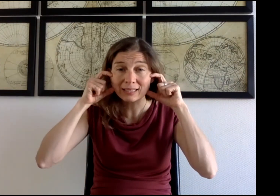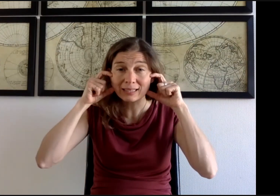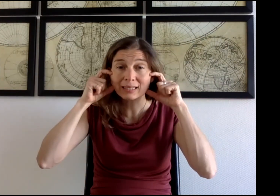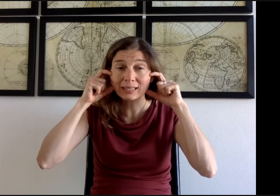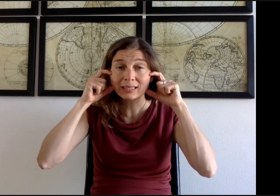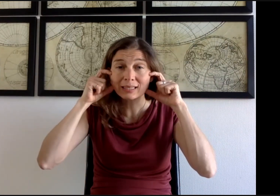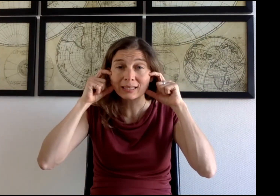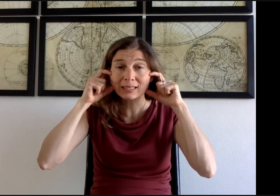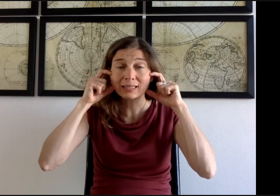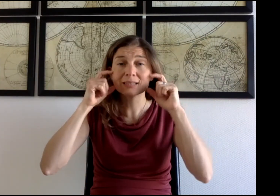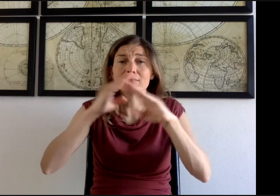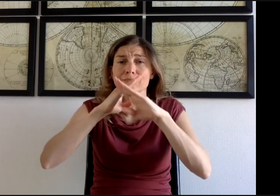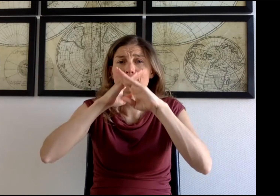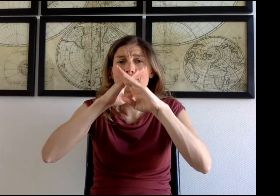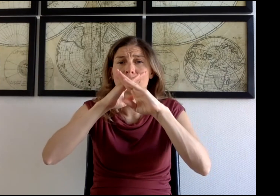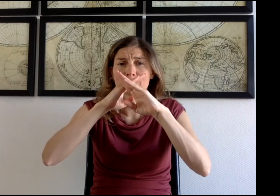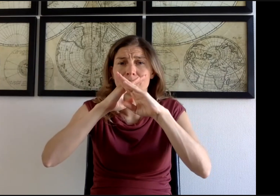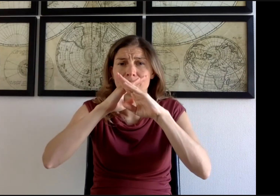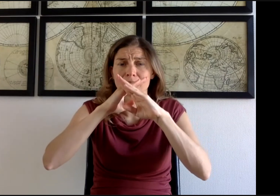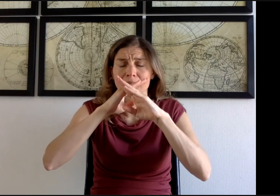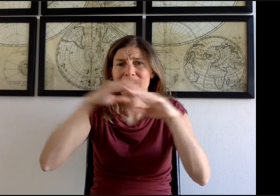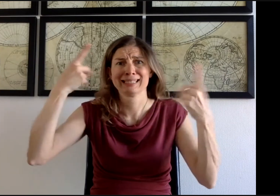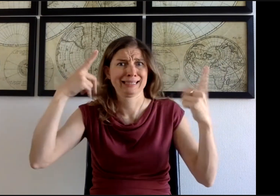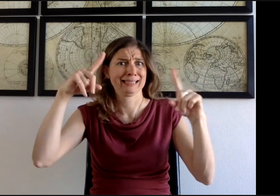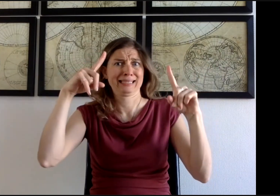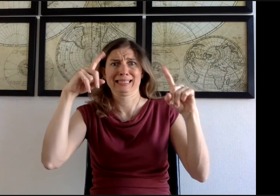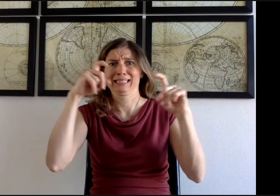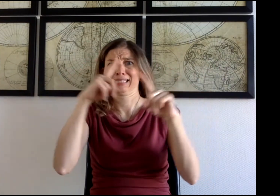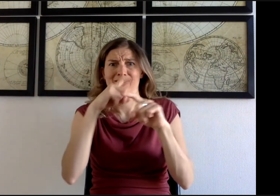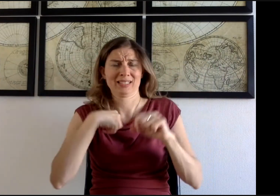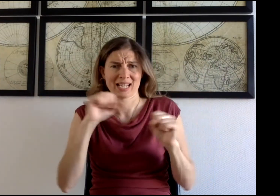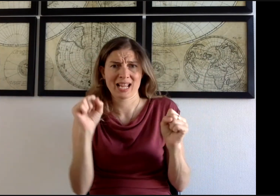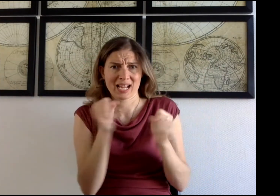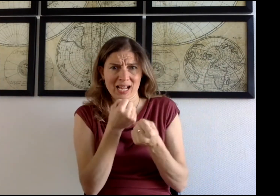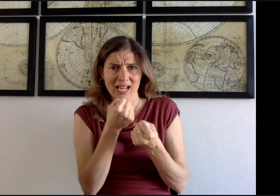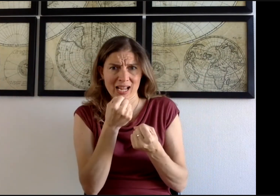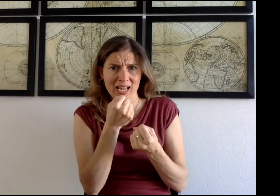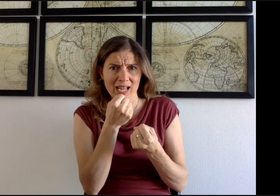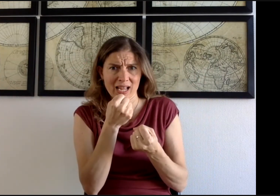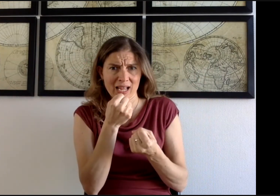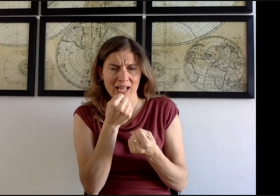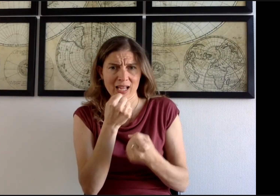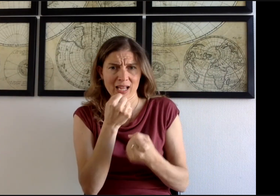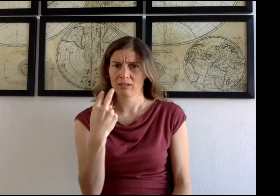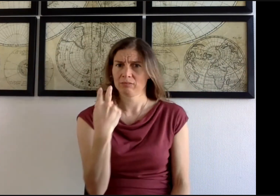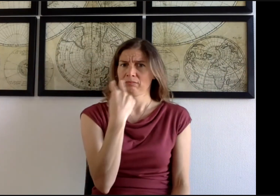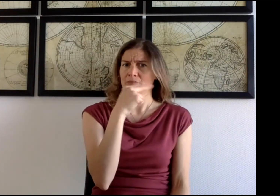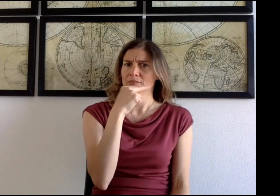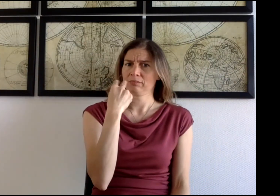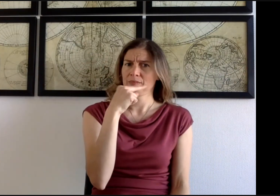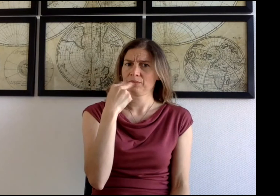so it's very difficult for me to read or to see how the people are talking.